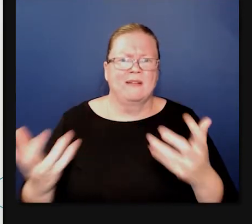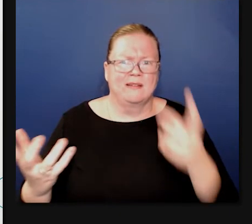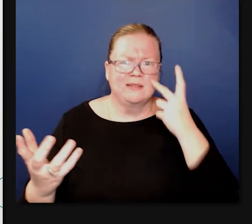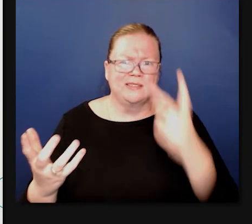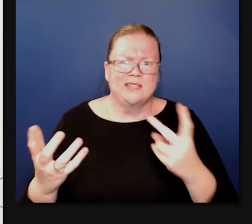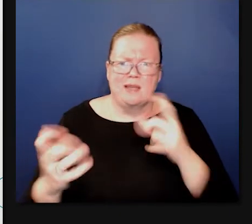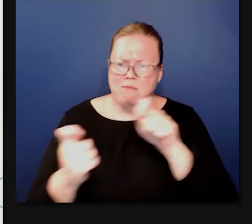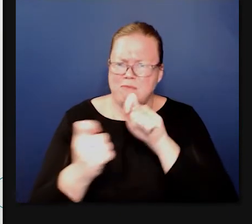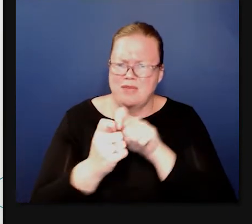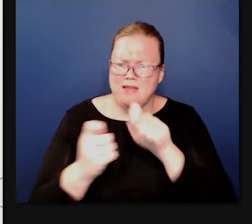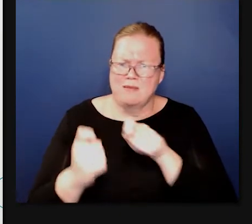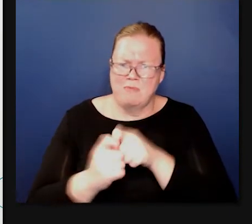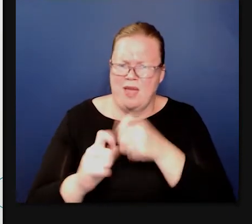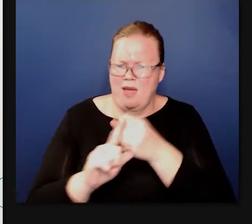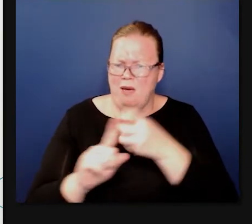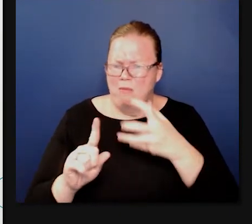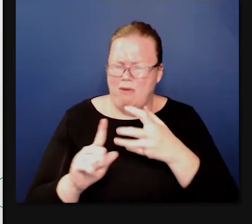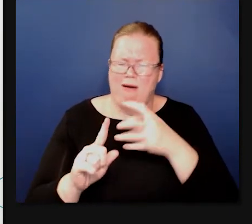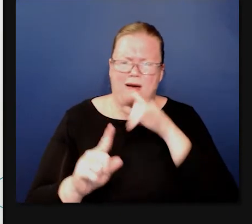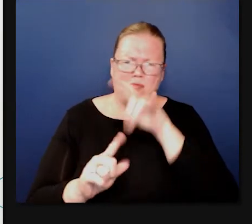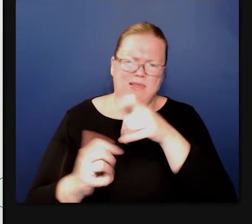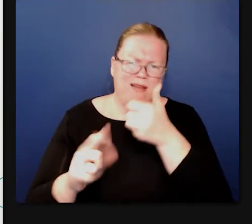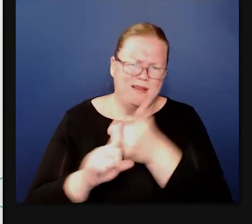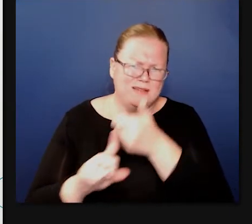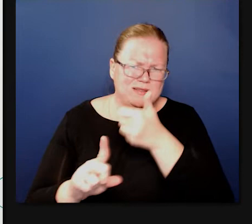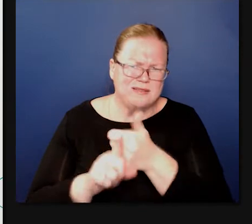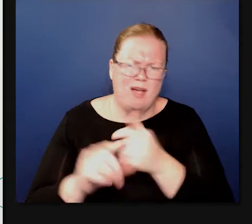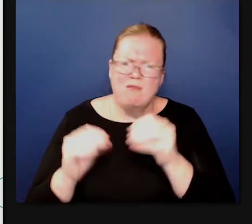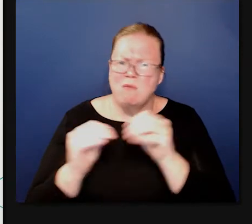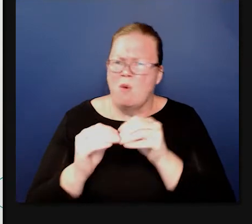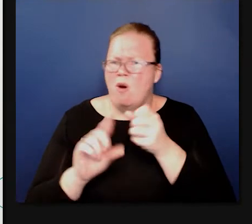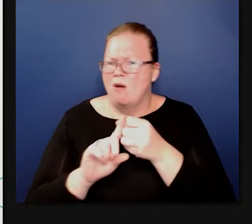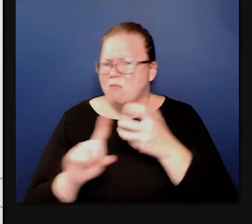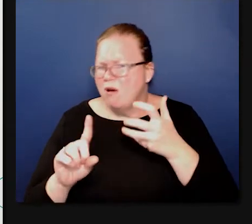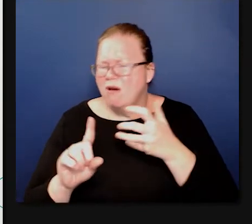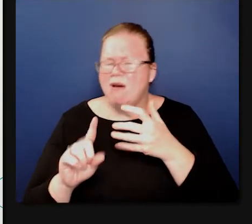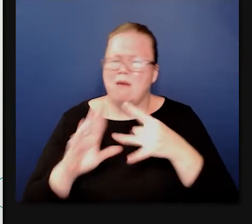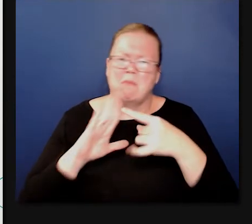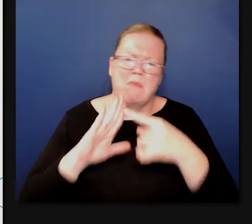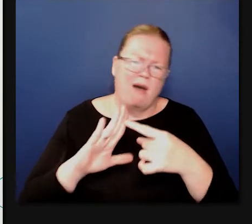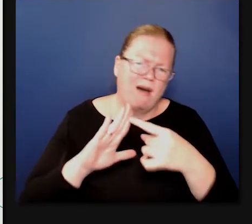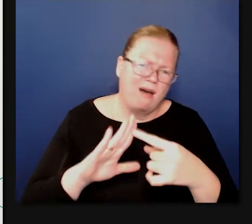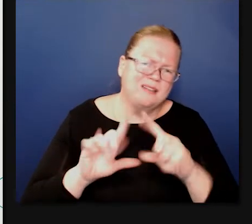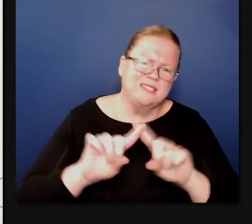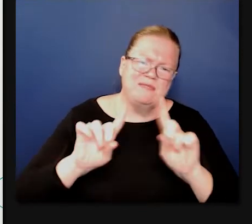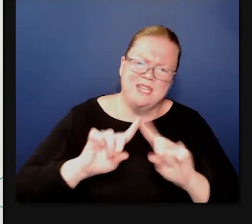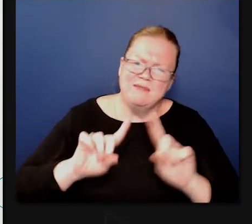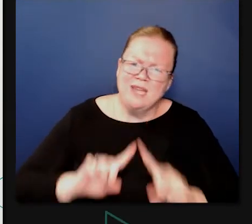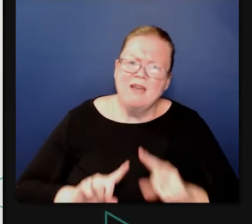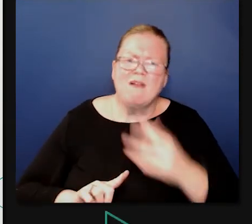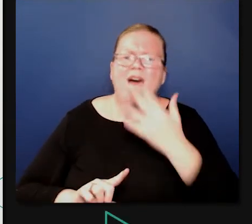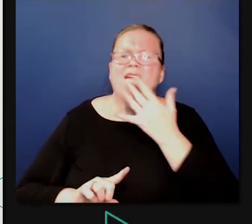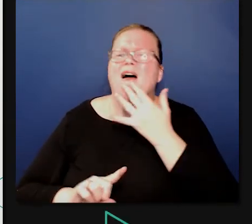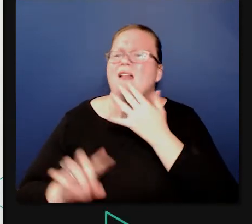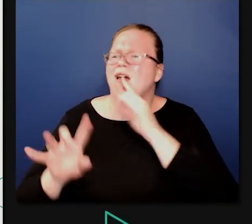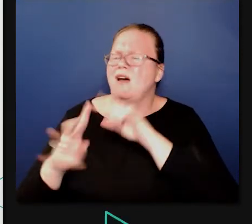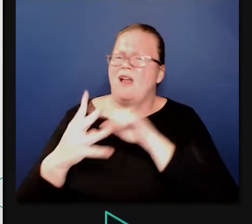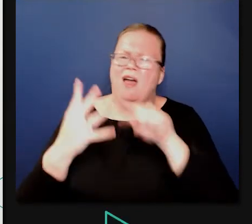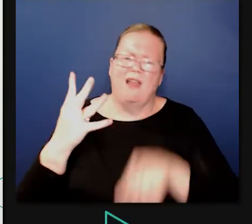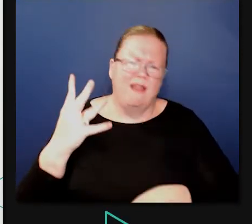You can see more specifications of the plane itself, as well as models and all the different color palette options.